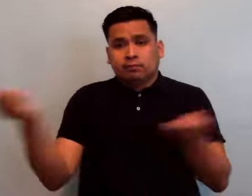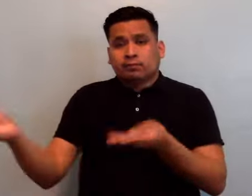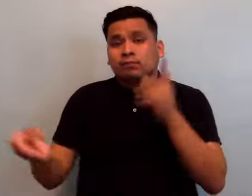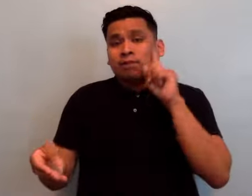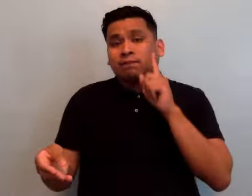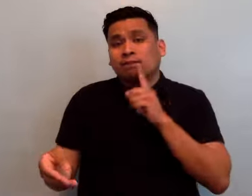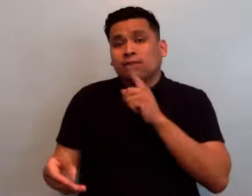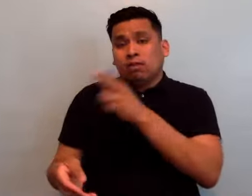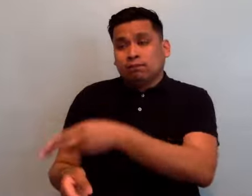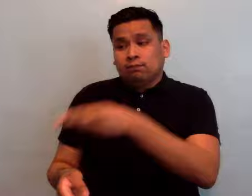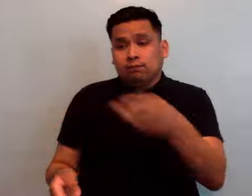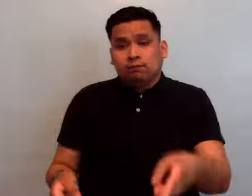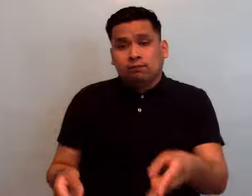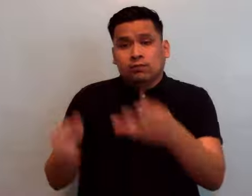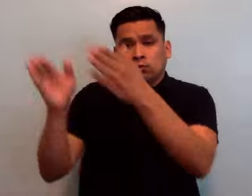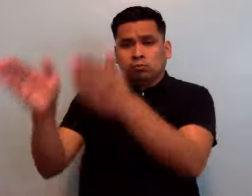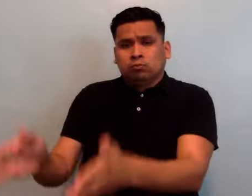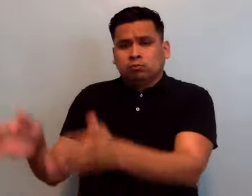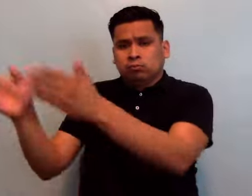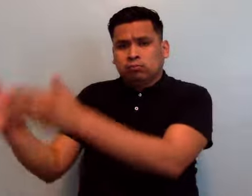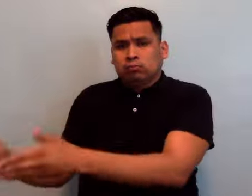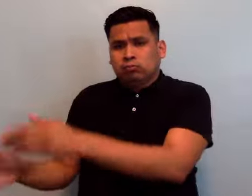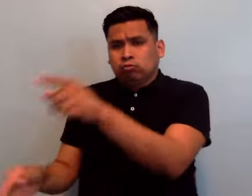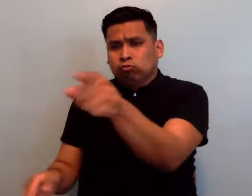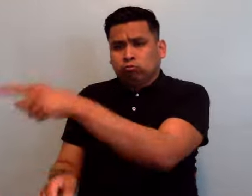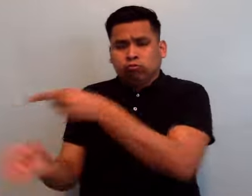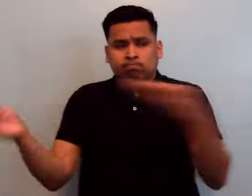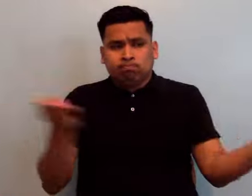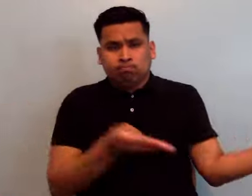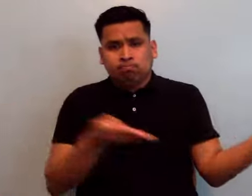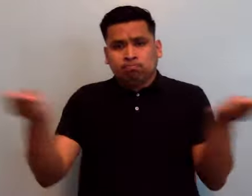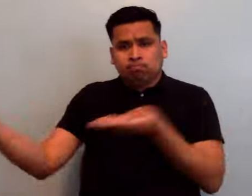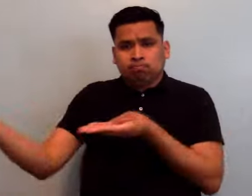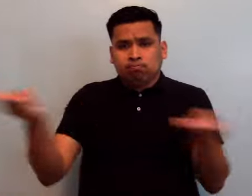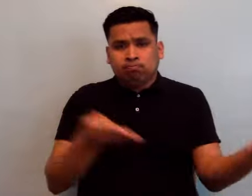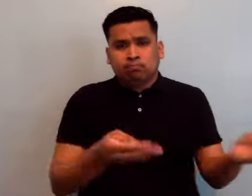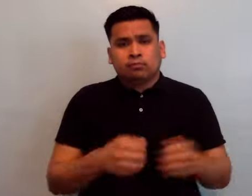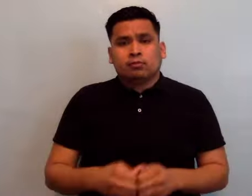are communicating and they facilitate communication between Deaf Hard of Hearing persons and hearing individuals.